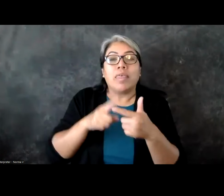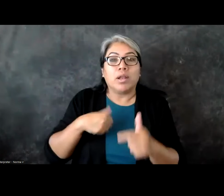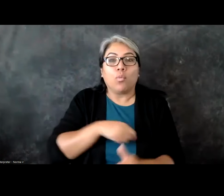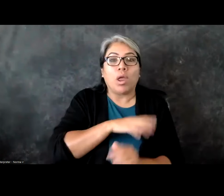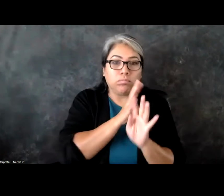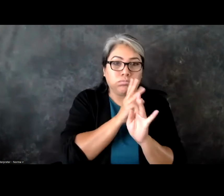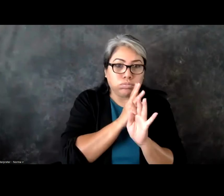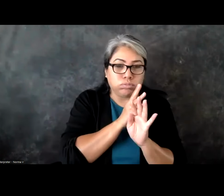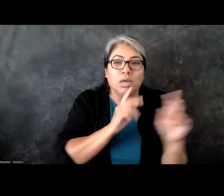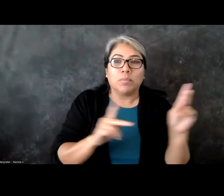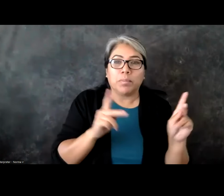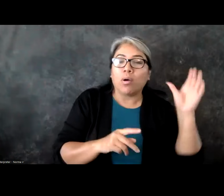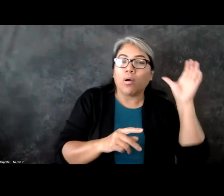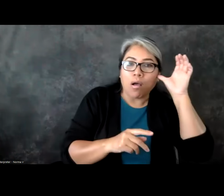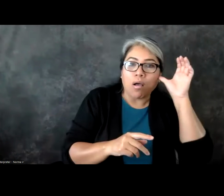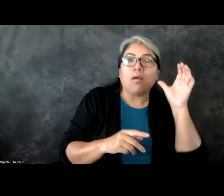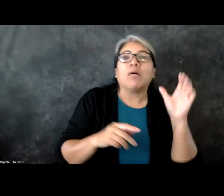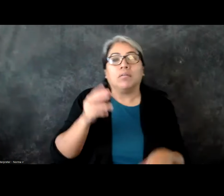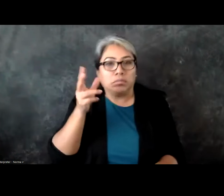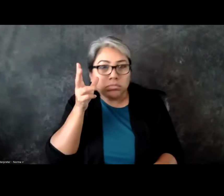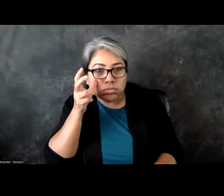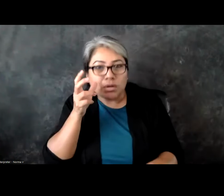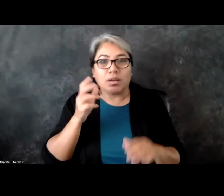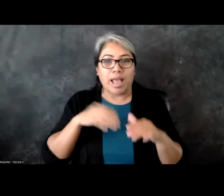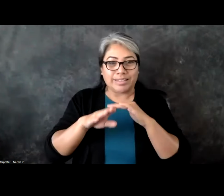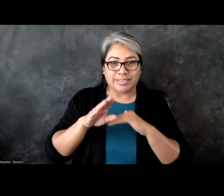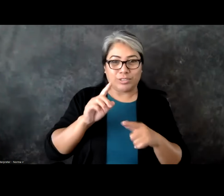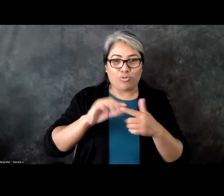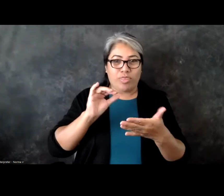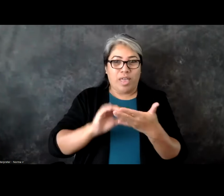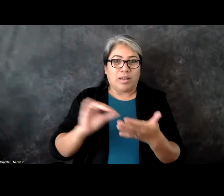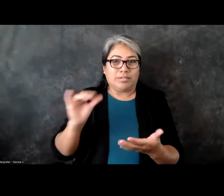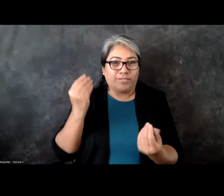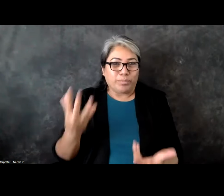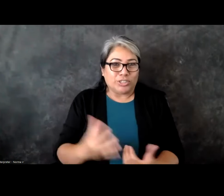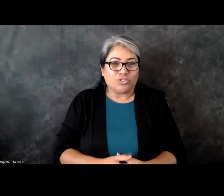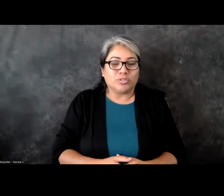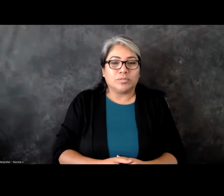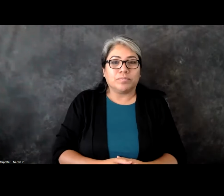information shared in the chat , we will be sure to read that